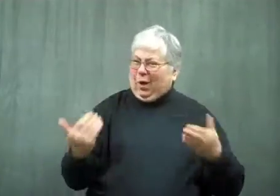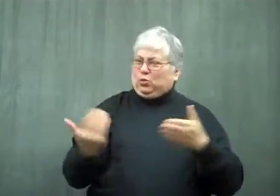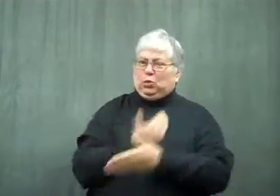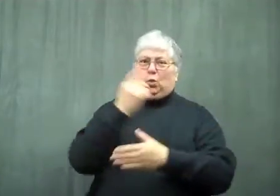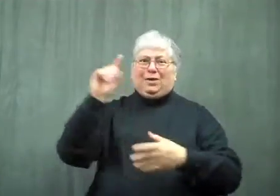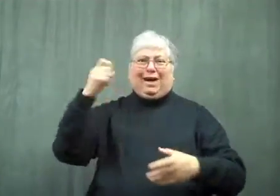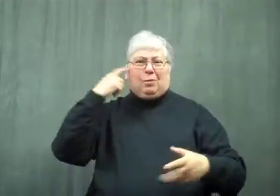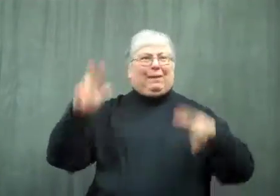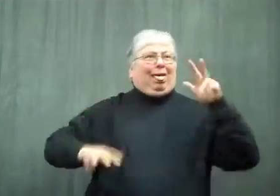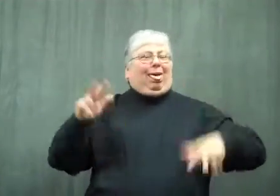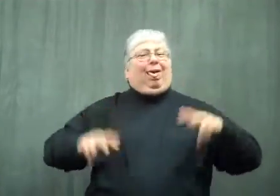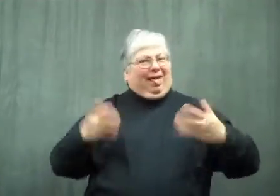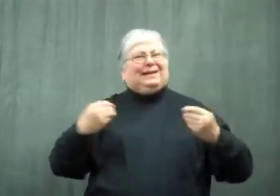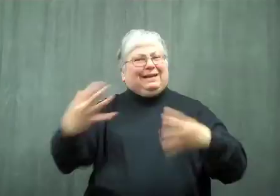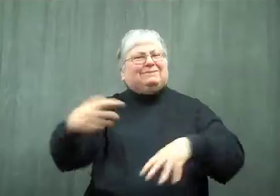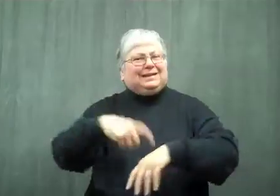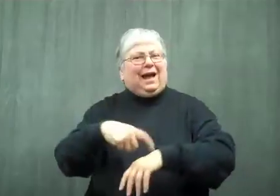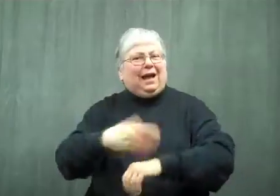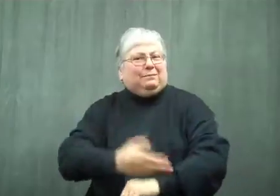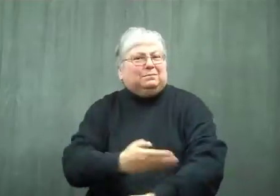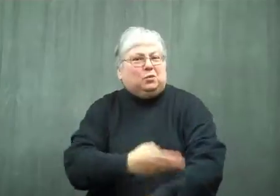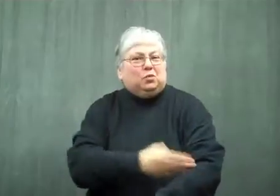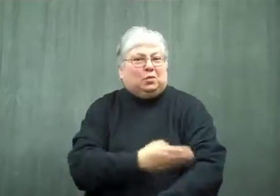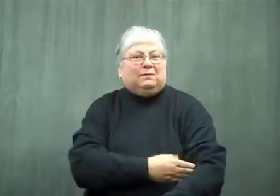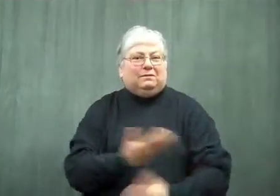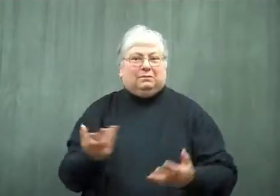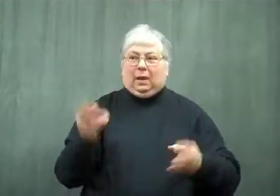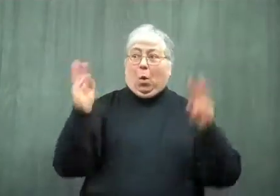They want the people to give the new government time to get organized.